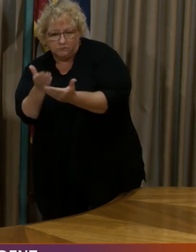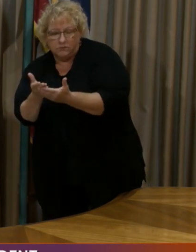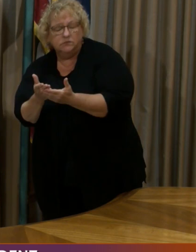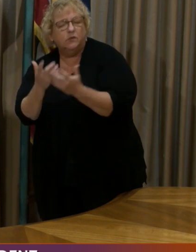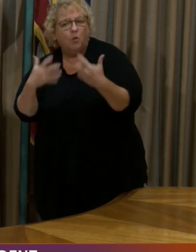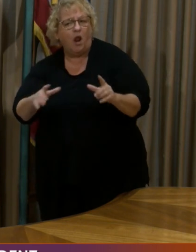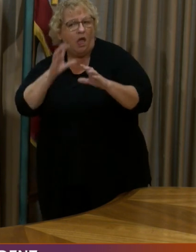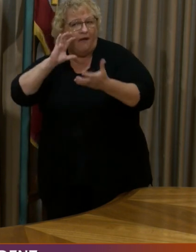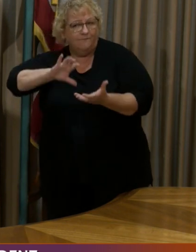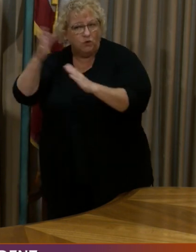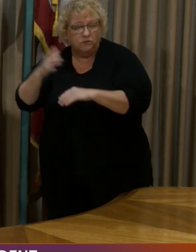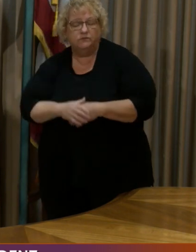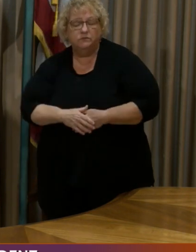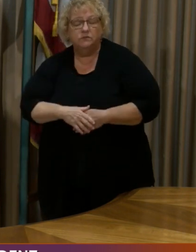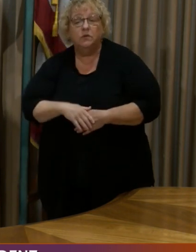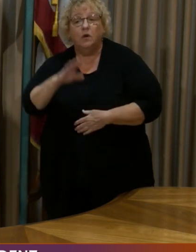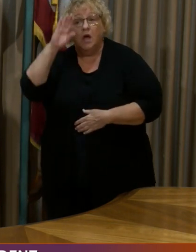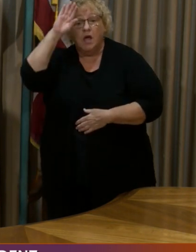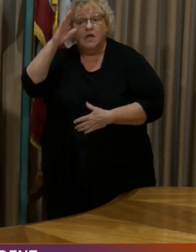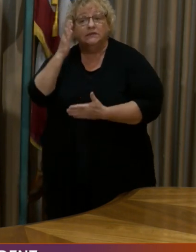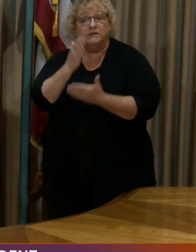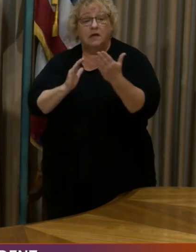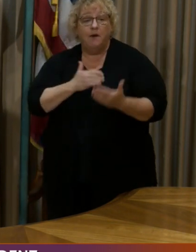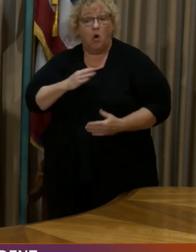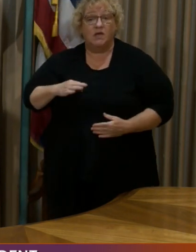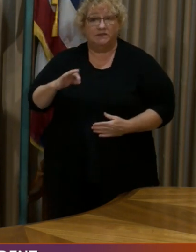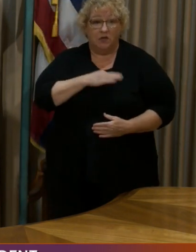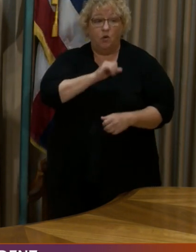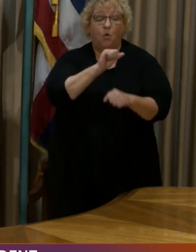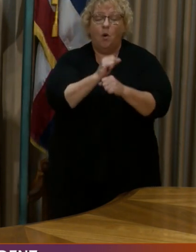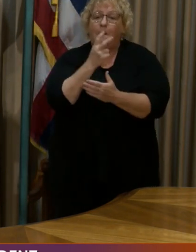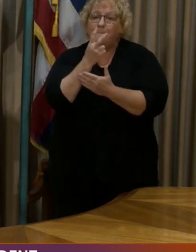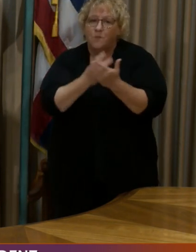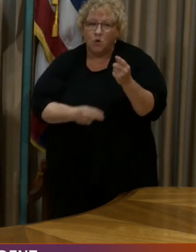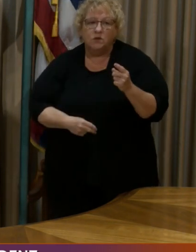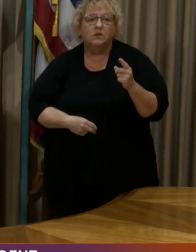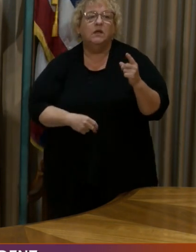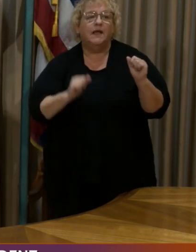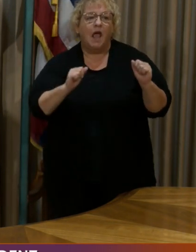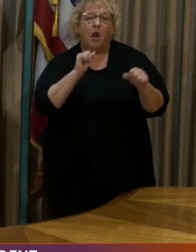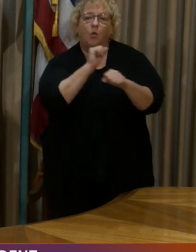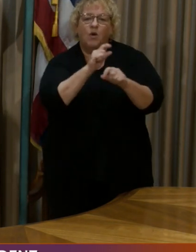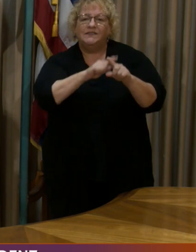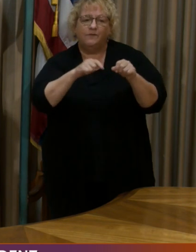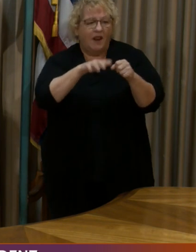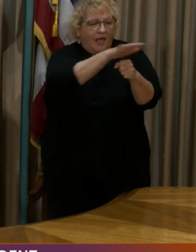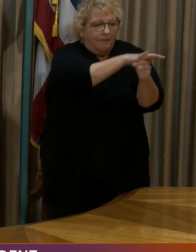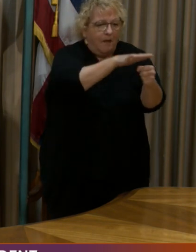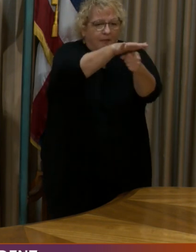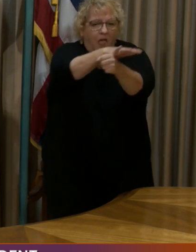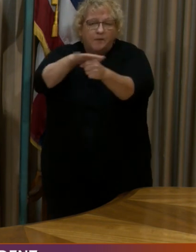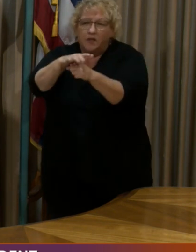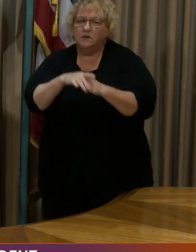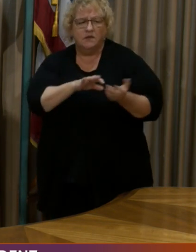WHICH THE DATA CAN BE PRESENTED AND WE DON'T WANT IT TO BE CONFUSING. WE ALSO HAVE STAFF THAT WORK ACROSS COMPLEXES. WE HAVE STAFF THAT WORK ACROSS